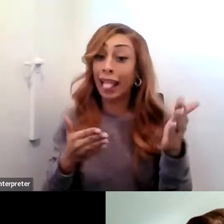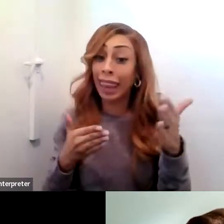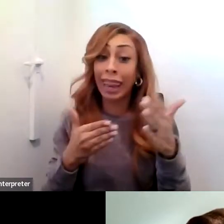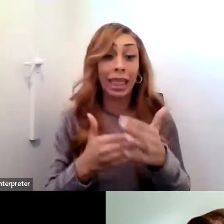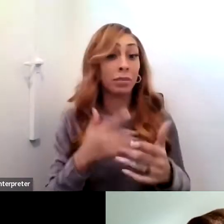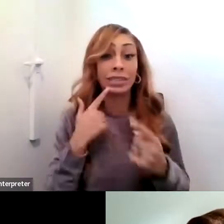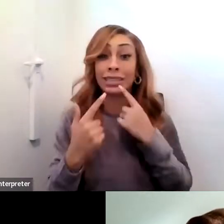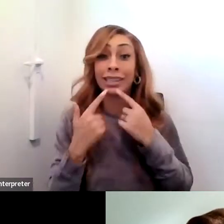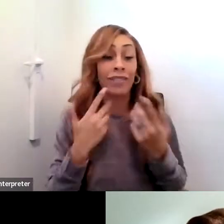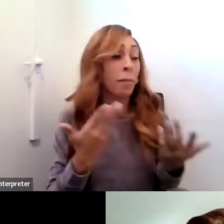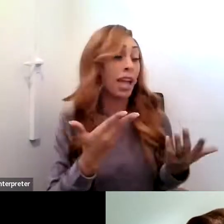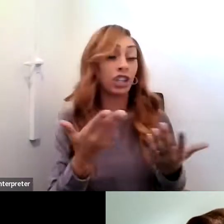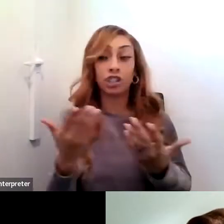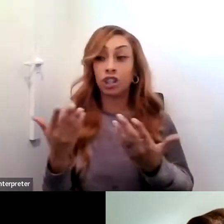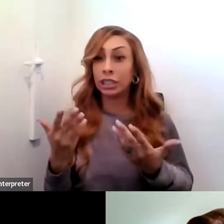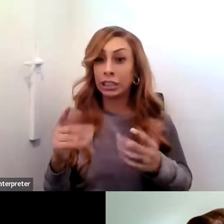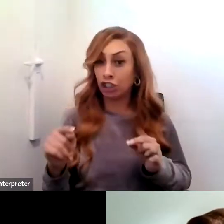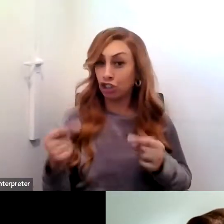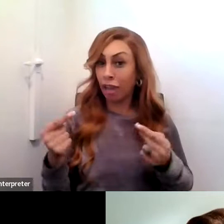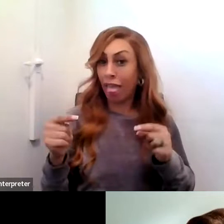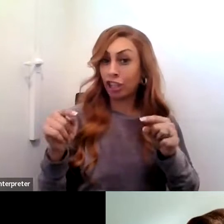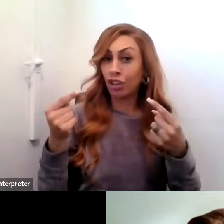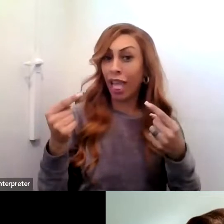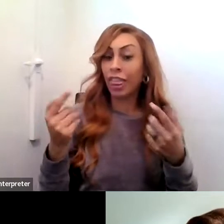And there are some challenges here also,